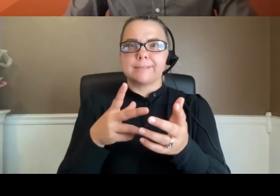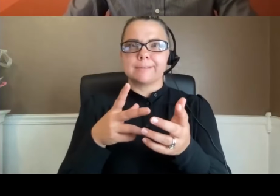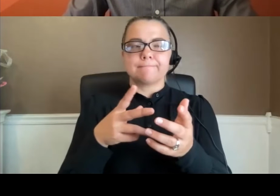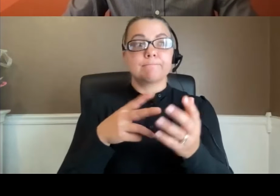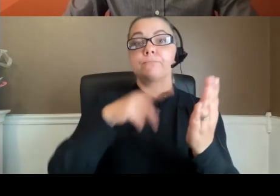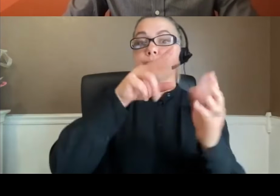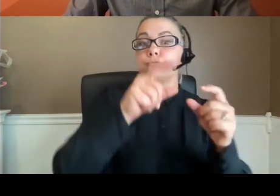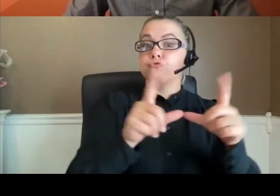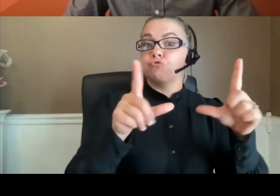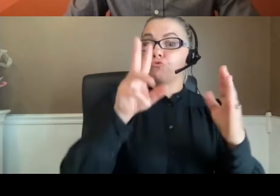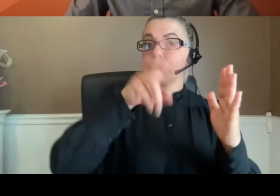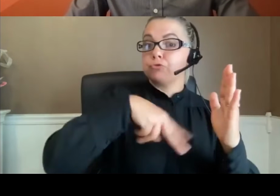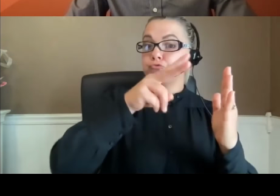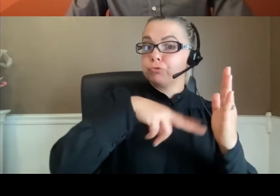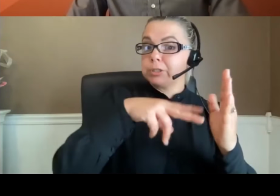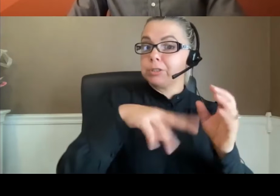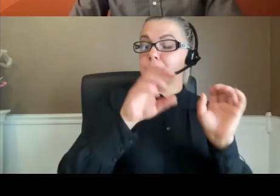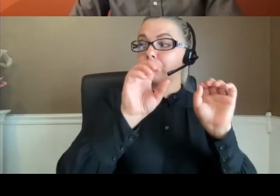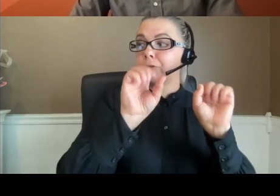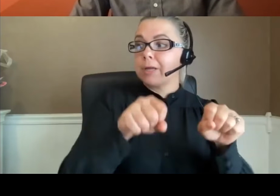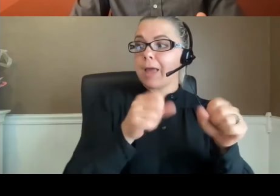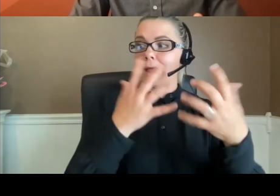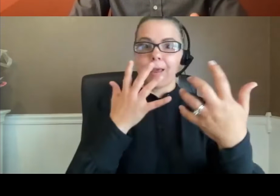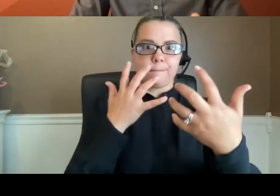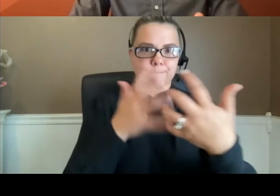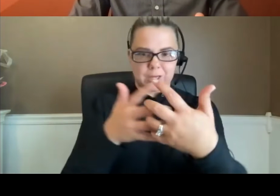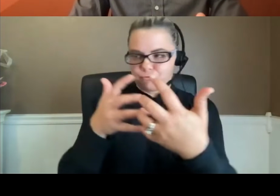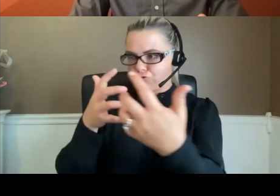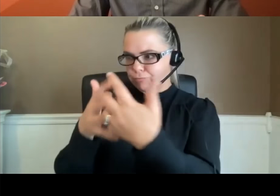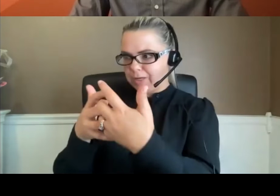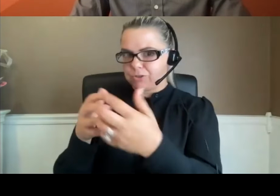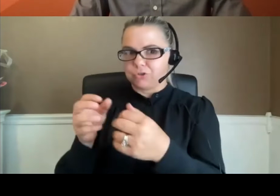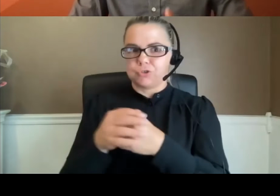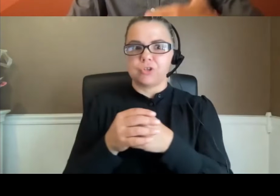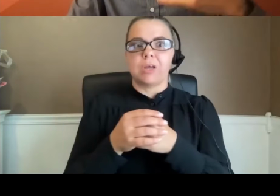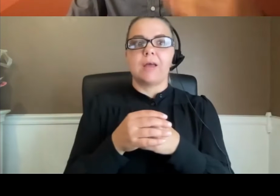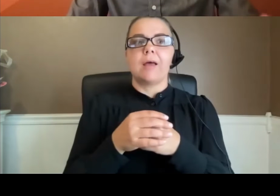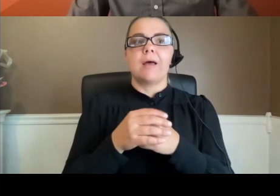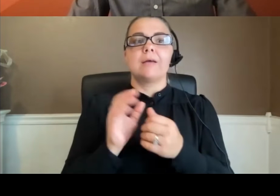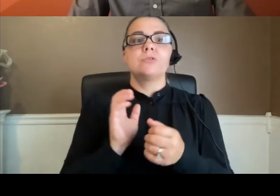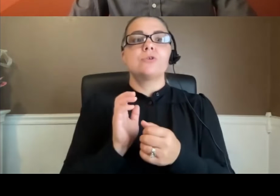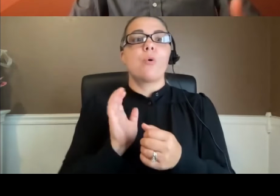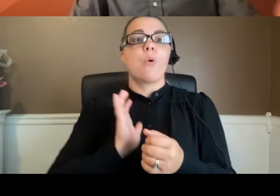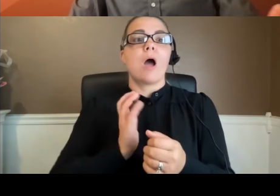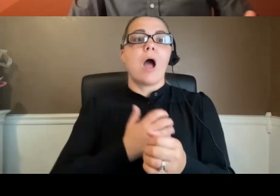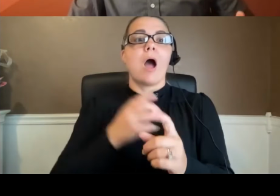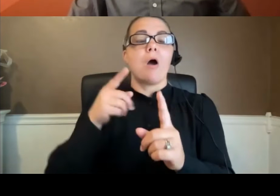in our digital interface. And so high level, what we're supposed to do, the H1, right? Heading one -